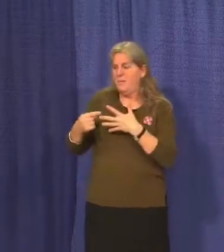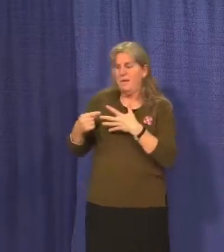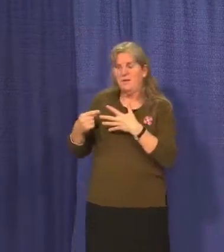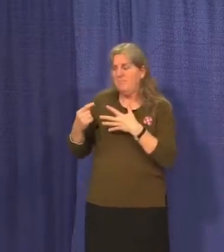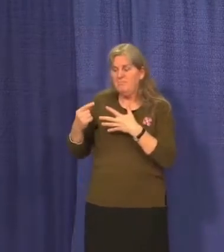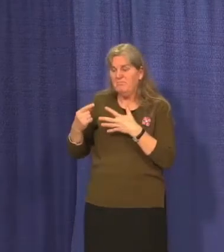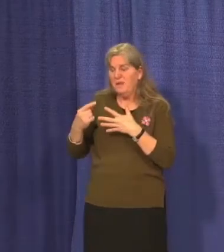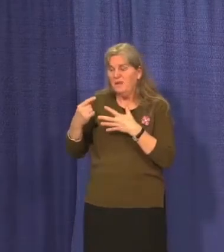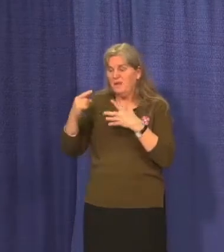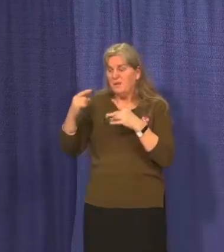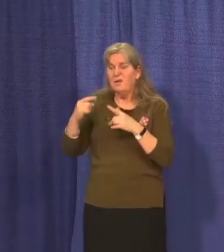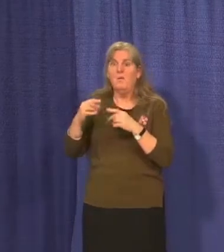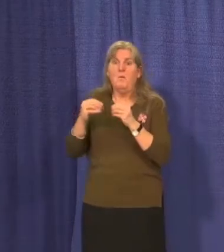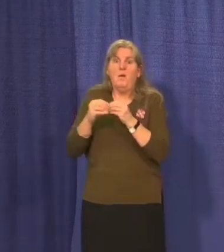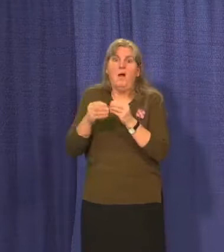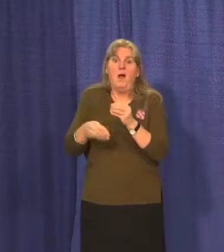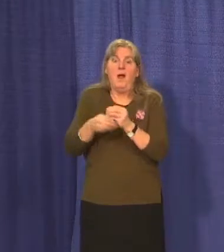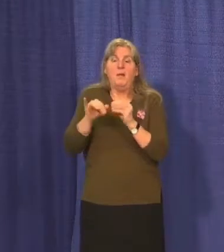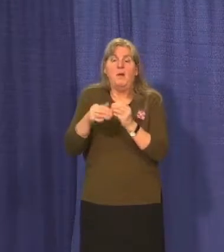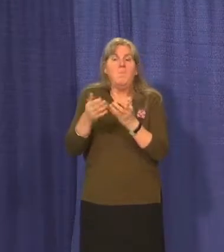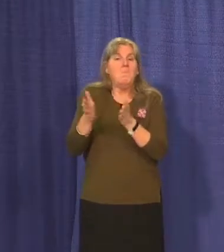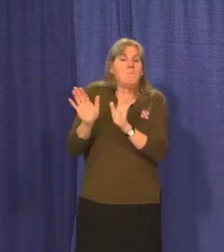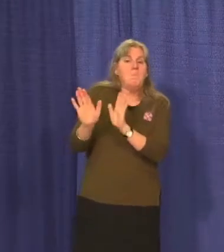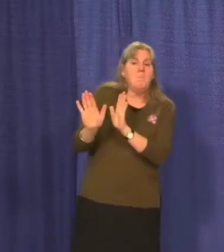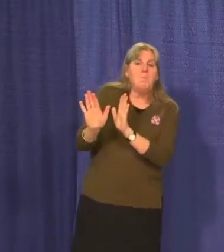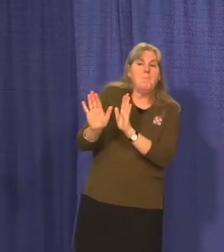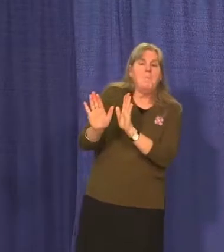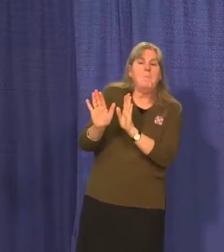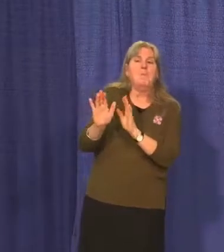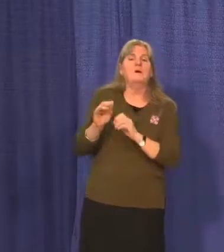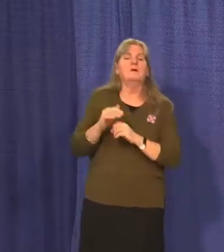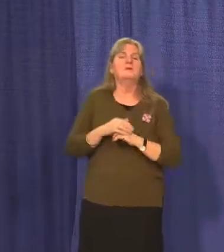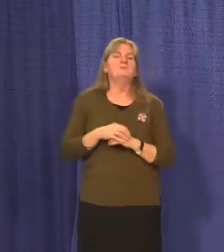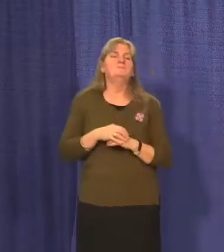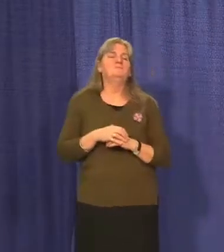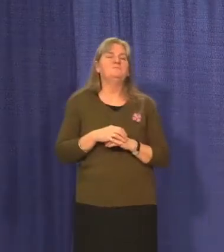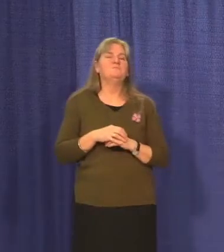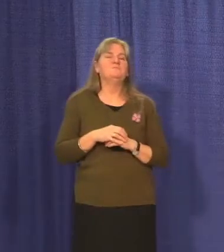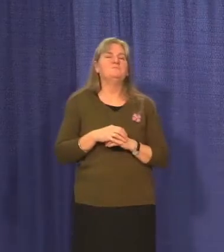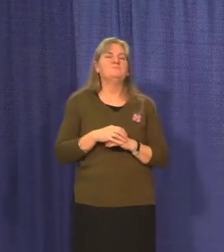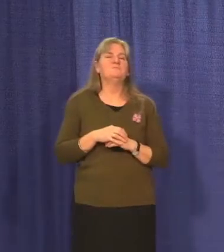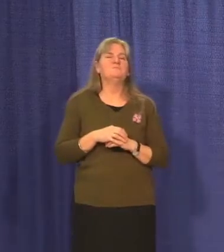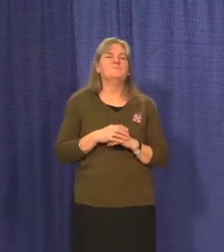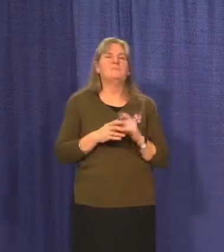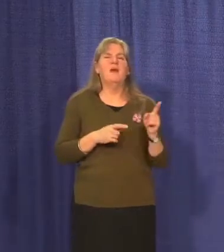other measures that we know work. So I would say, I feel that